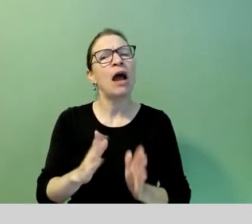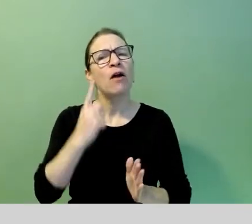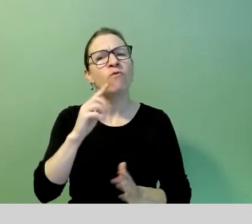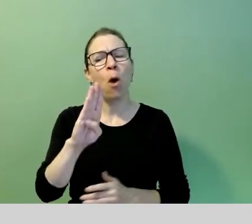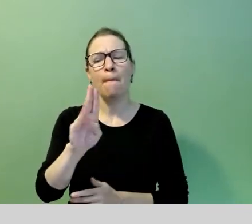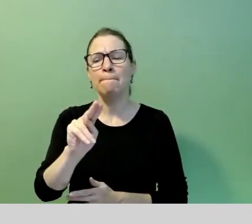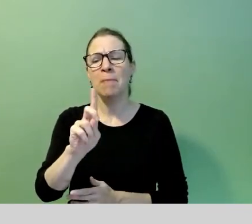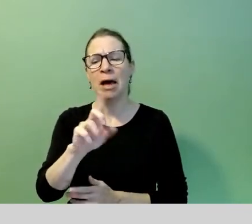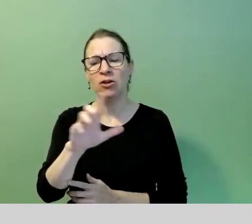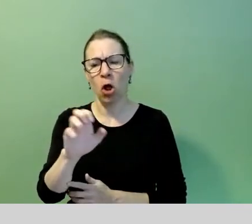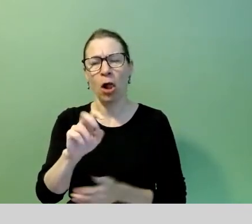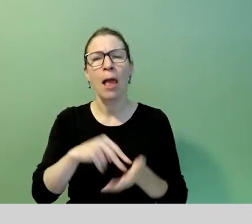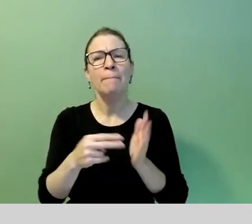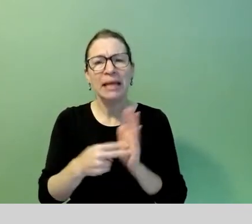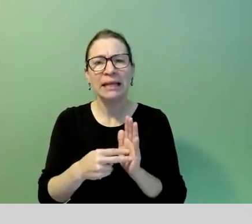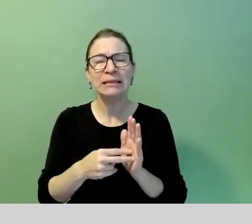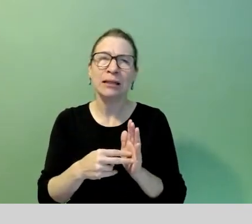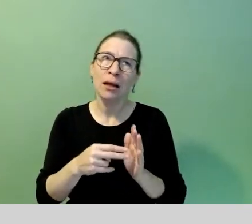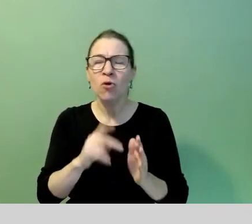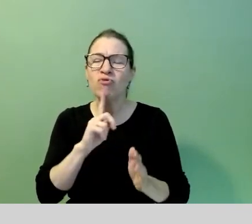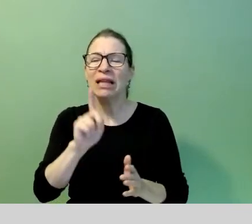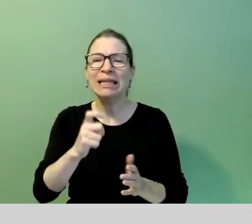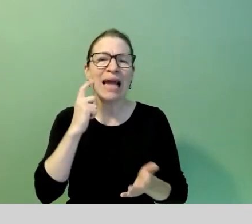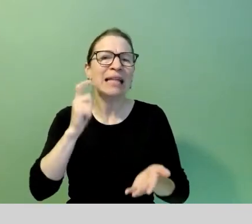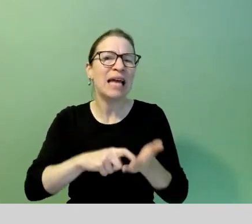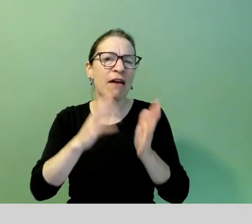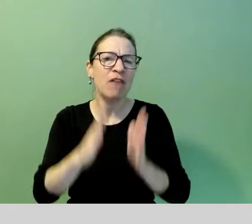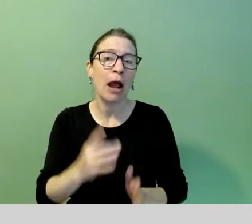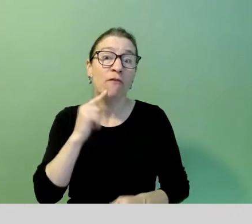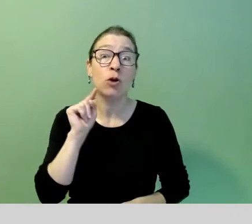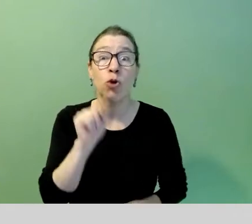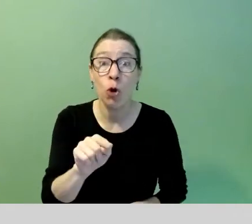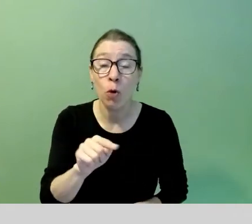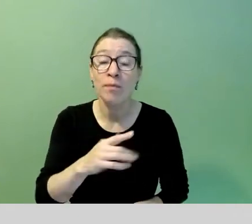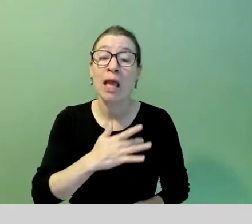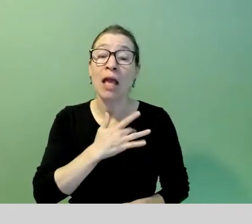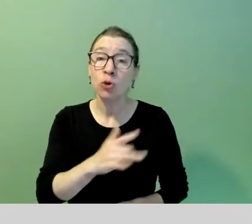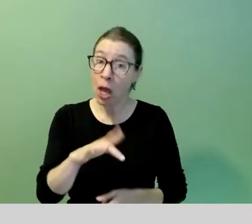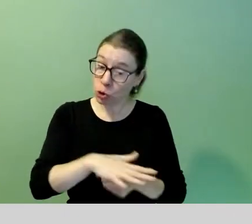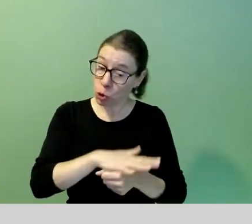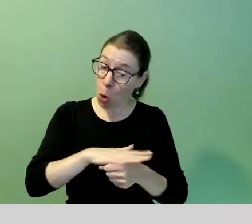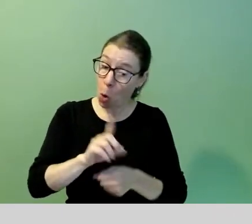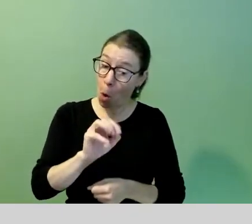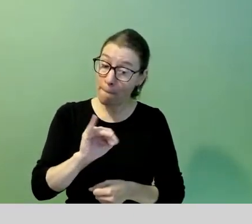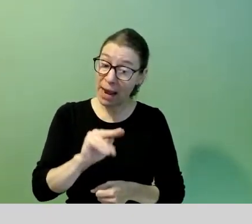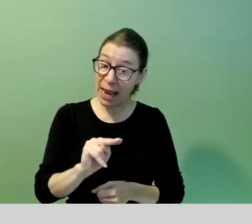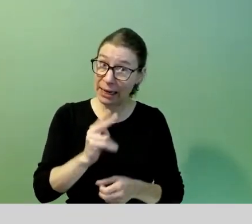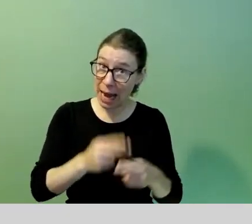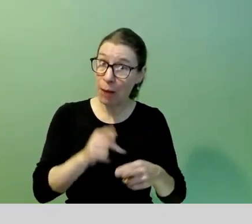that we needed an identifier for you. It's usually a domain name you control, but in reverse order from how you're used to seeing it.